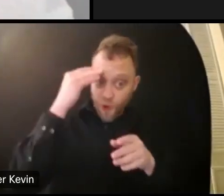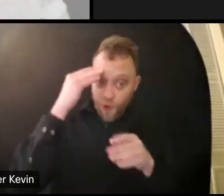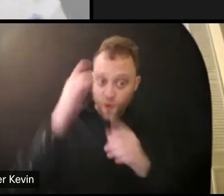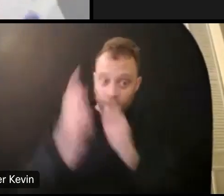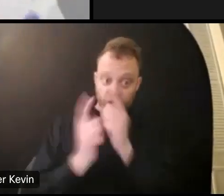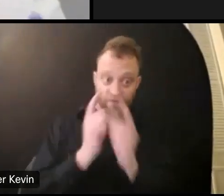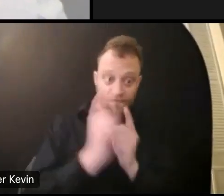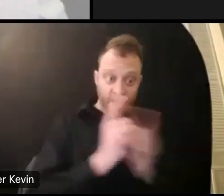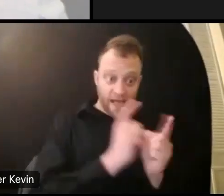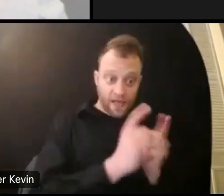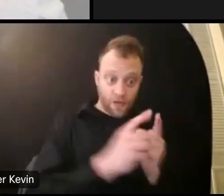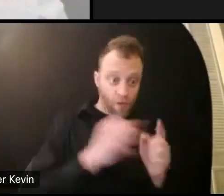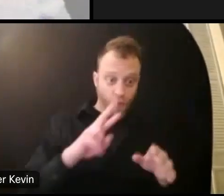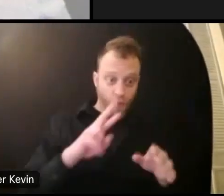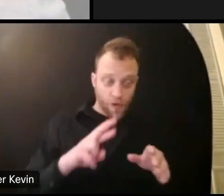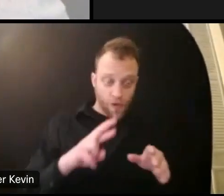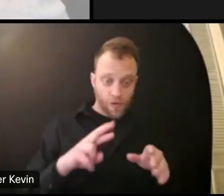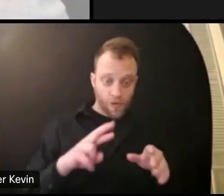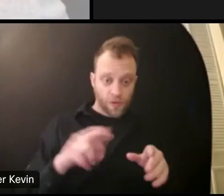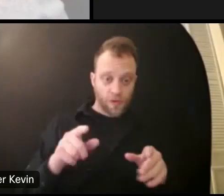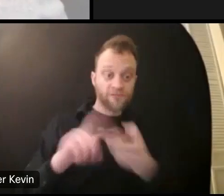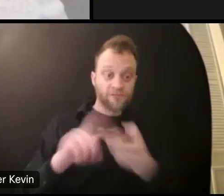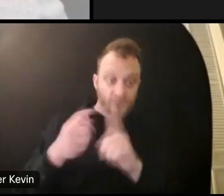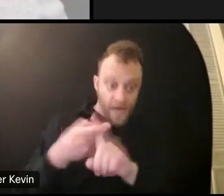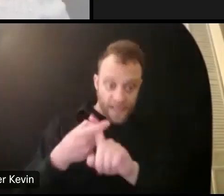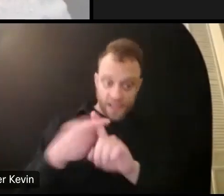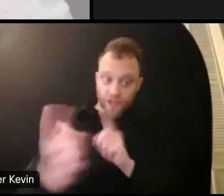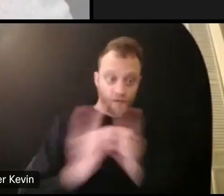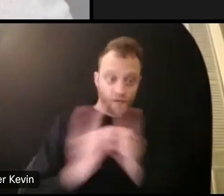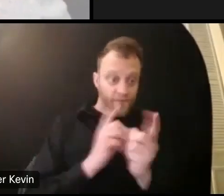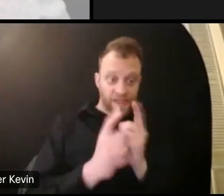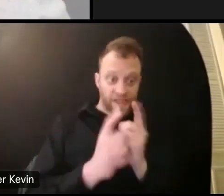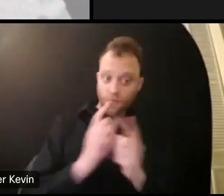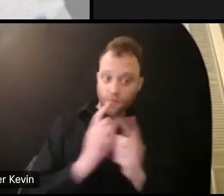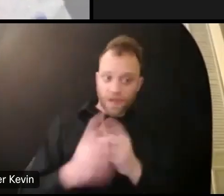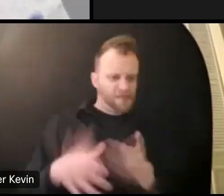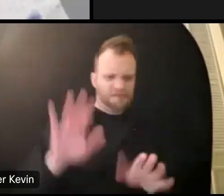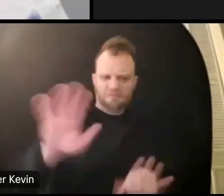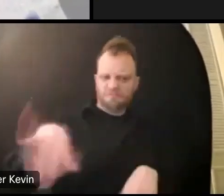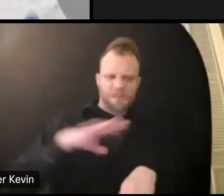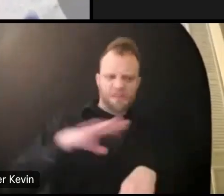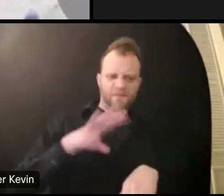or this is your good friend. It's the amount of money. Something of value must be exchanged